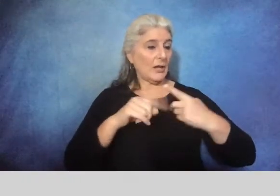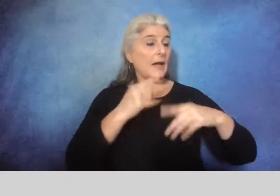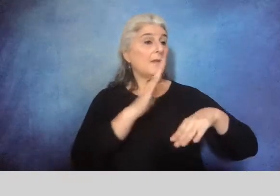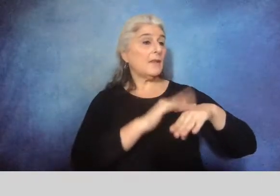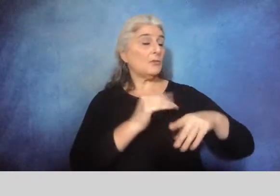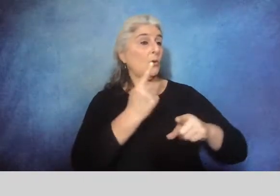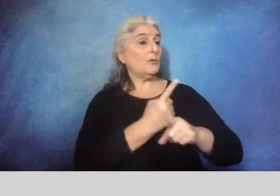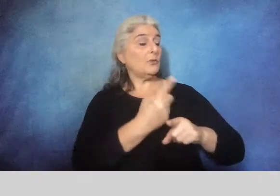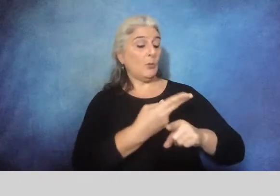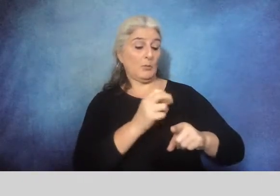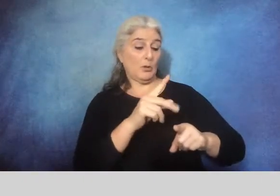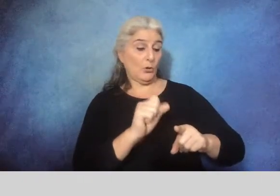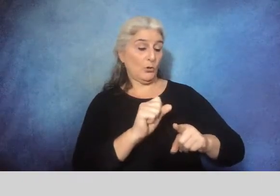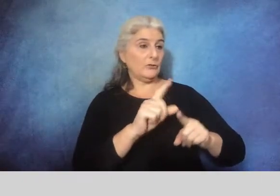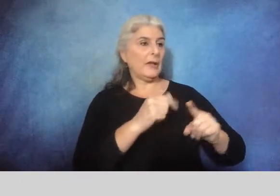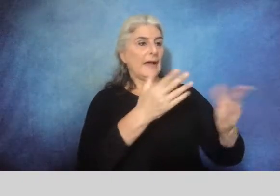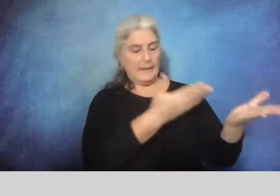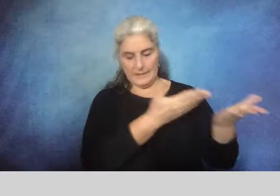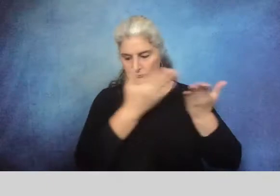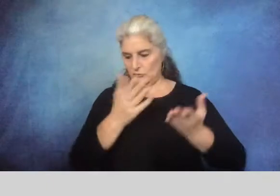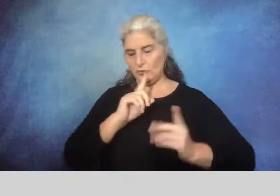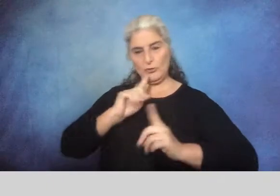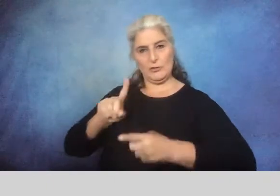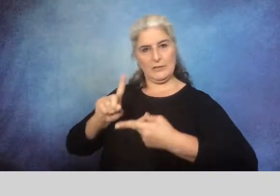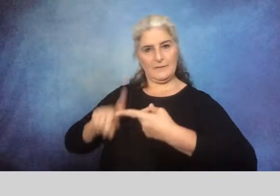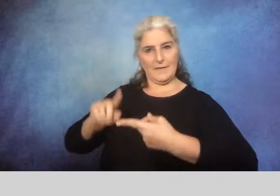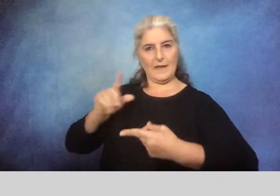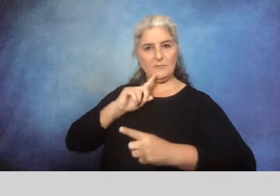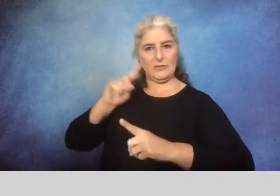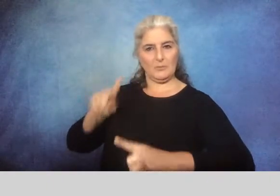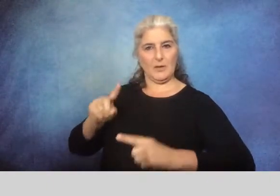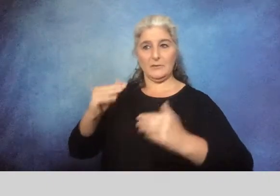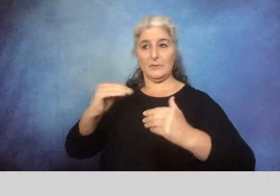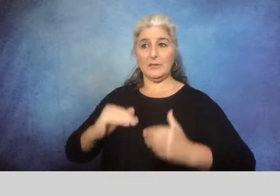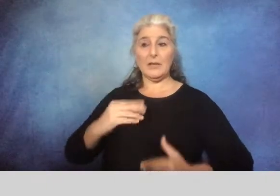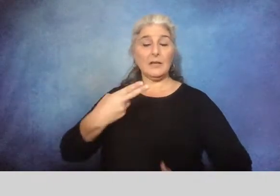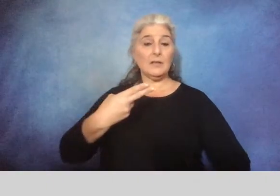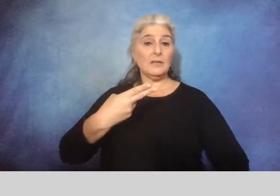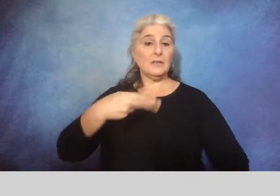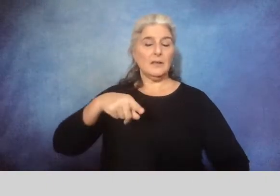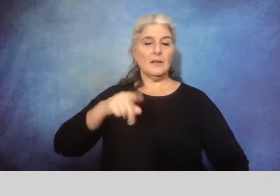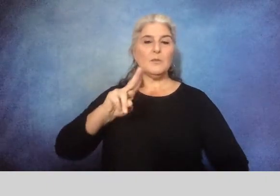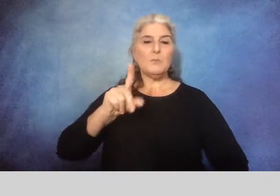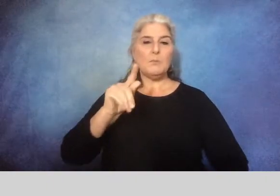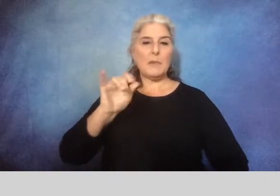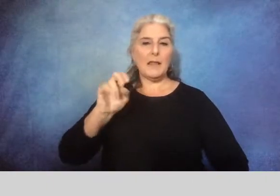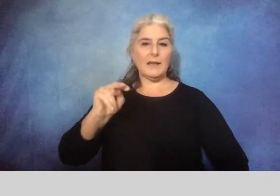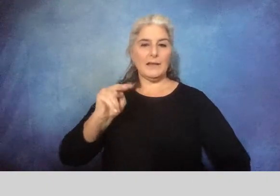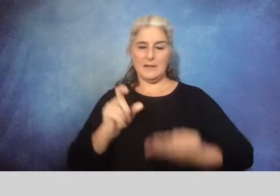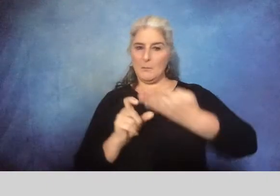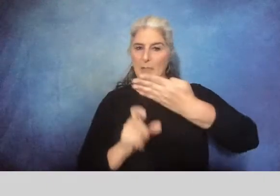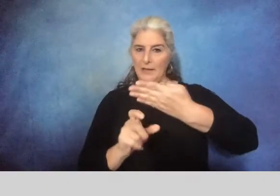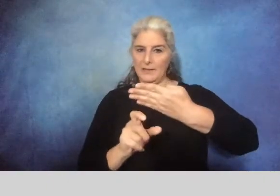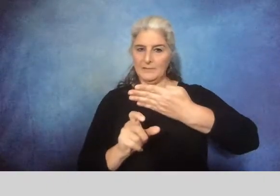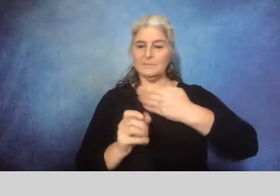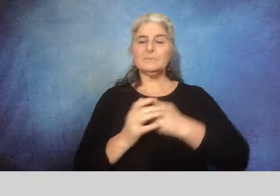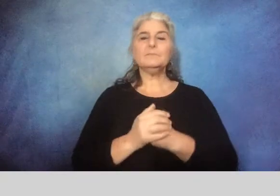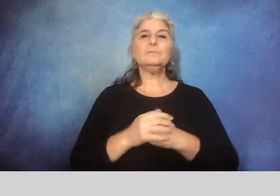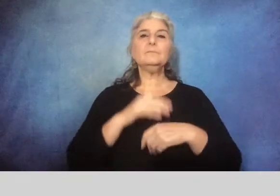and returning the response. And the next terminology is a plugin. The plugin is an implementation detail of